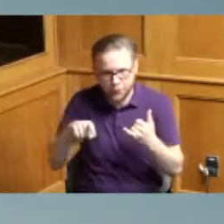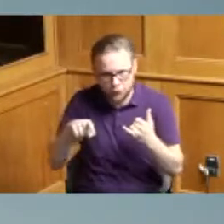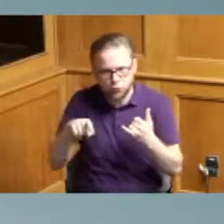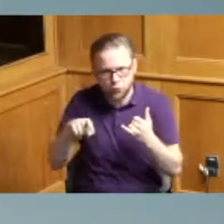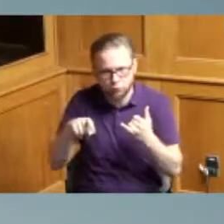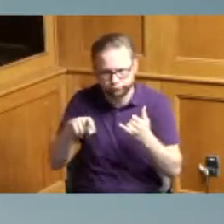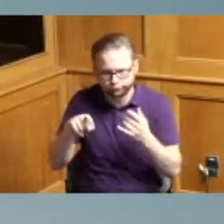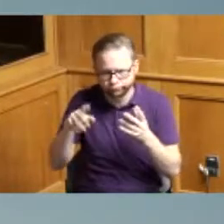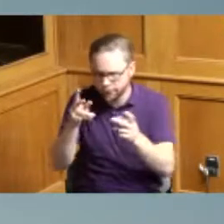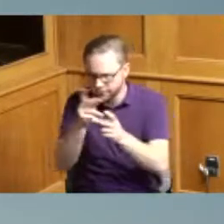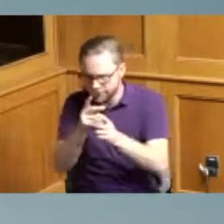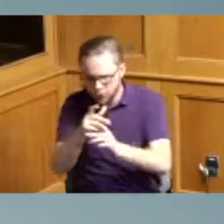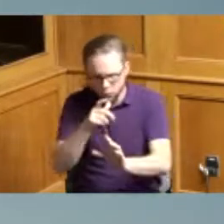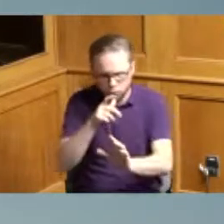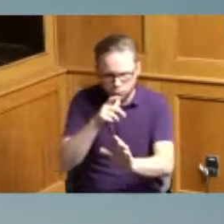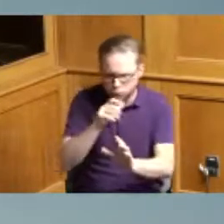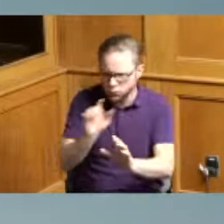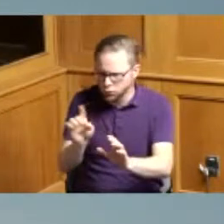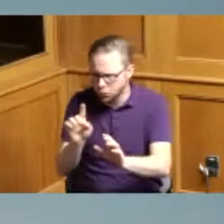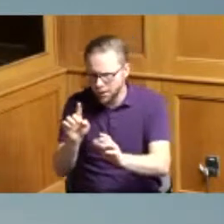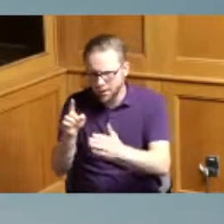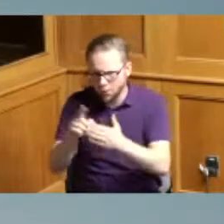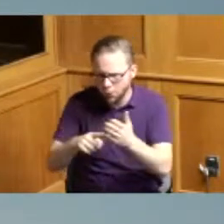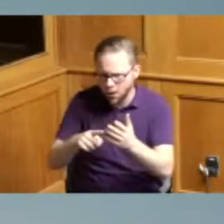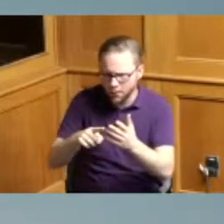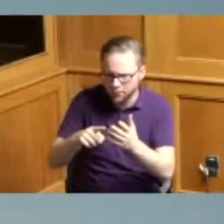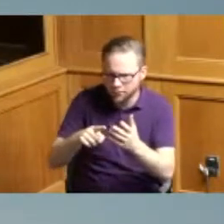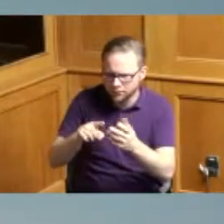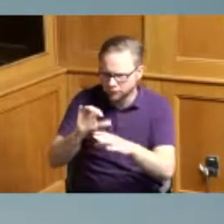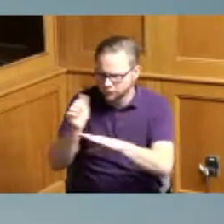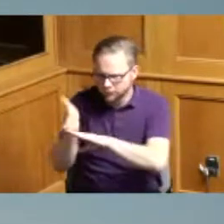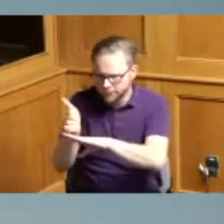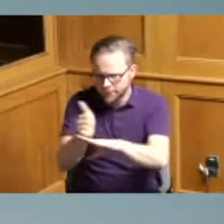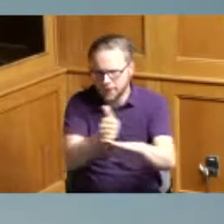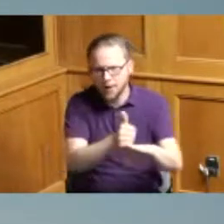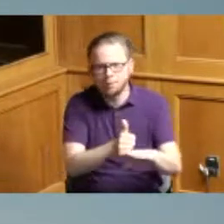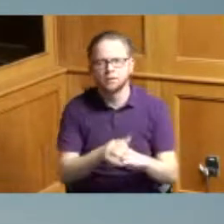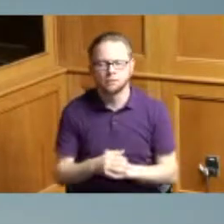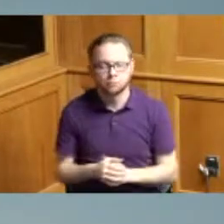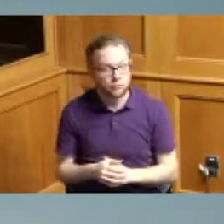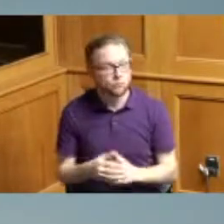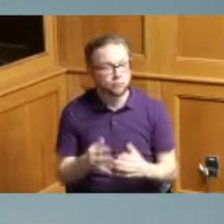again I think the what we want to make happen is is to ensure that we can have a fun memorable safe